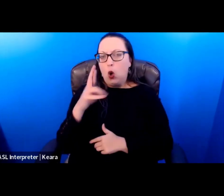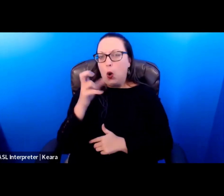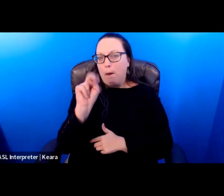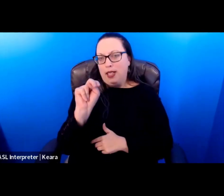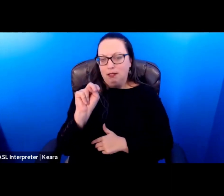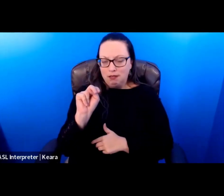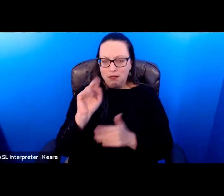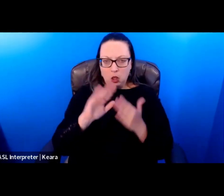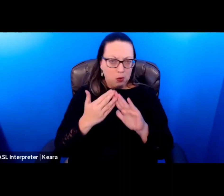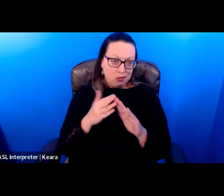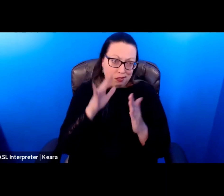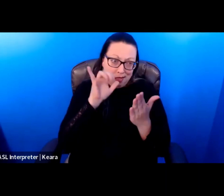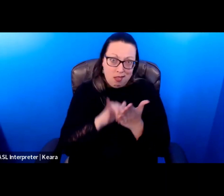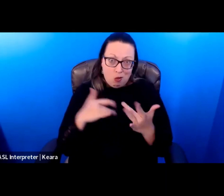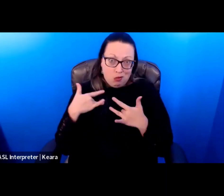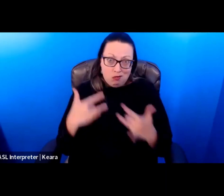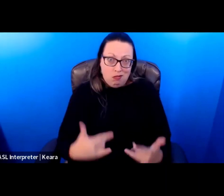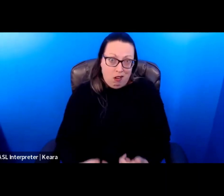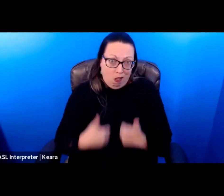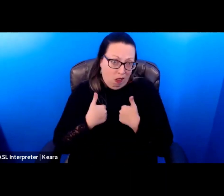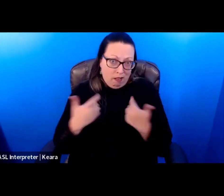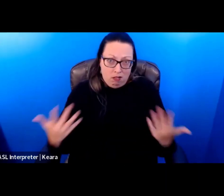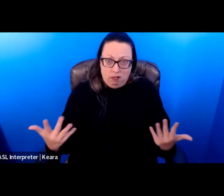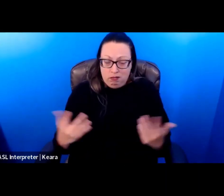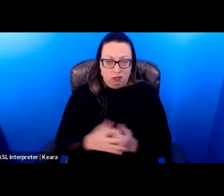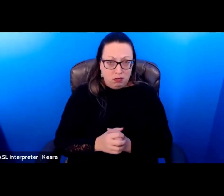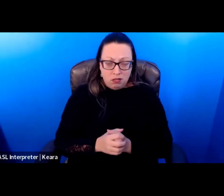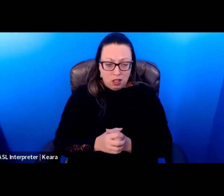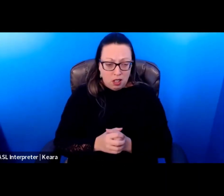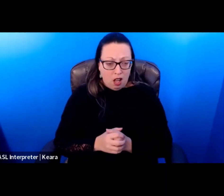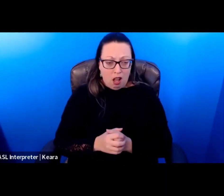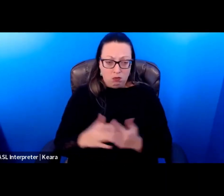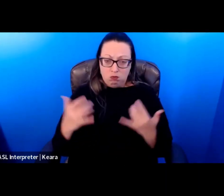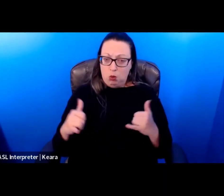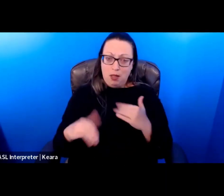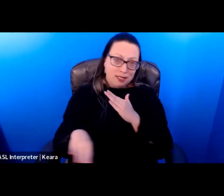were, you know, that was a lot of people didn't, we played soccer. You know, we played tag